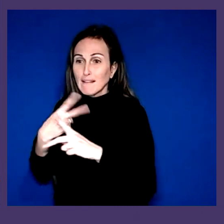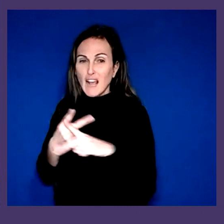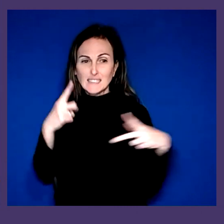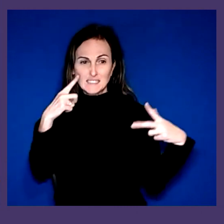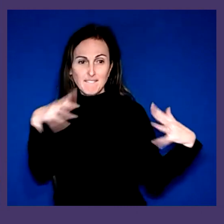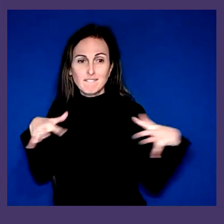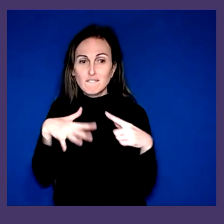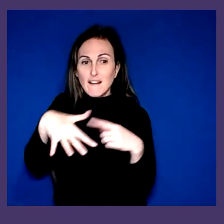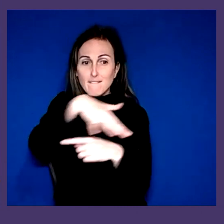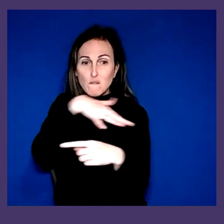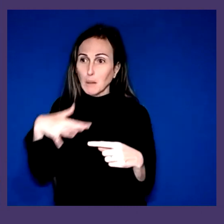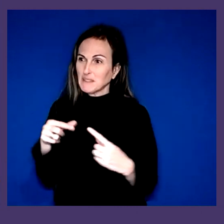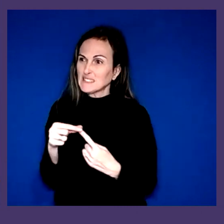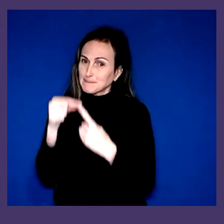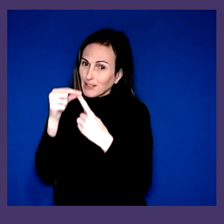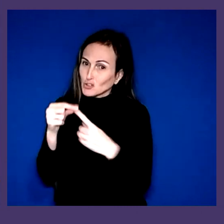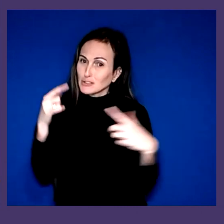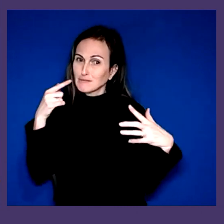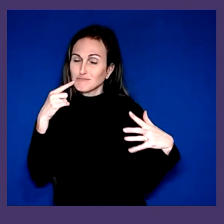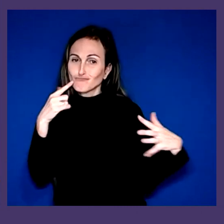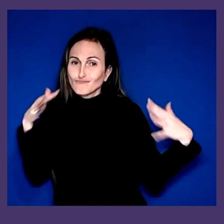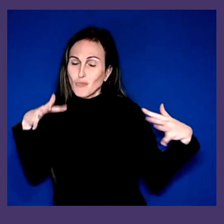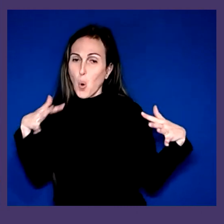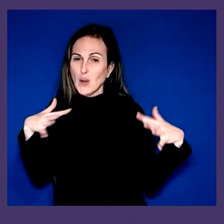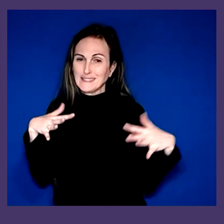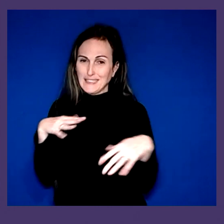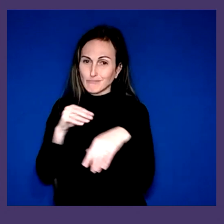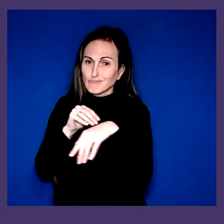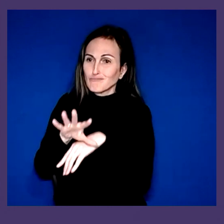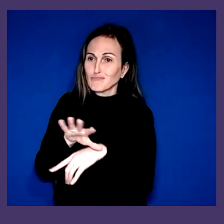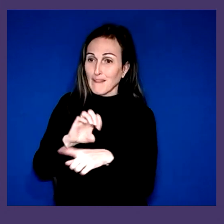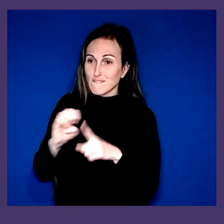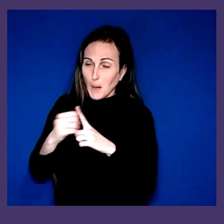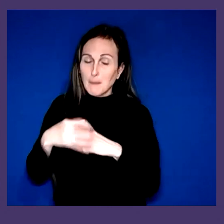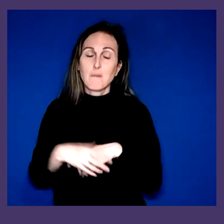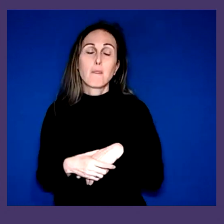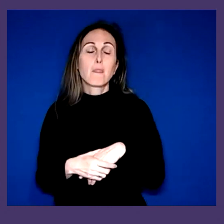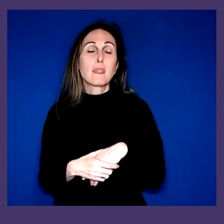One of the things that has changed over the years with hearing aids is connectivity.